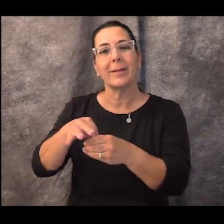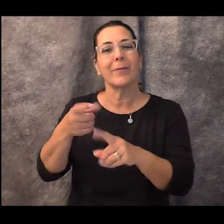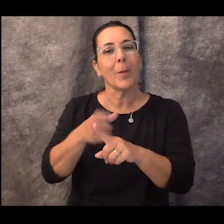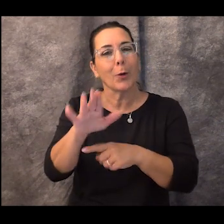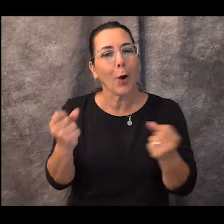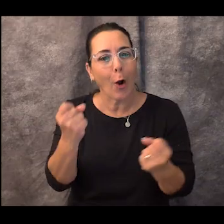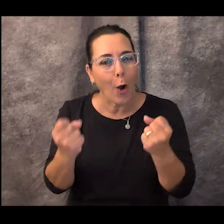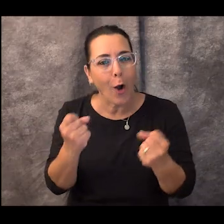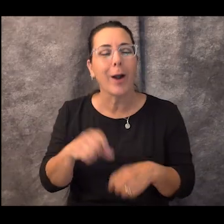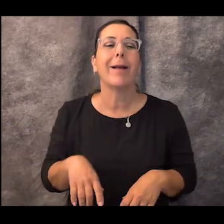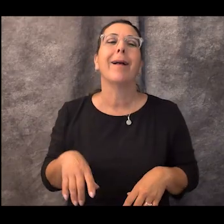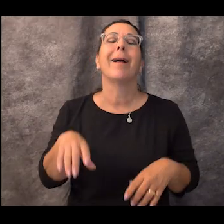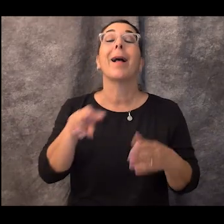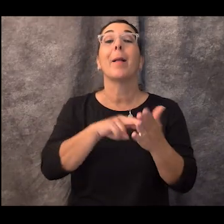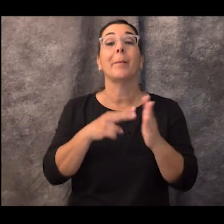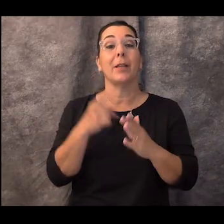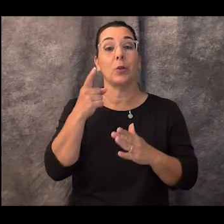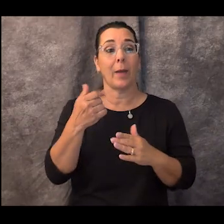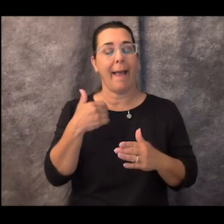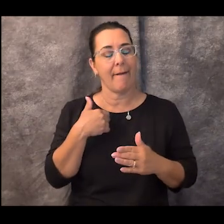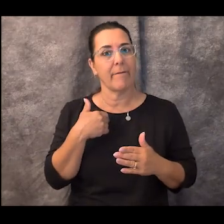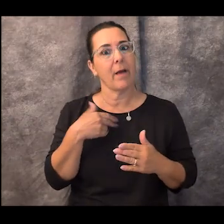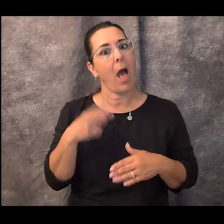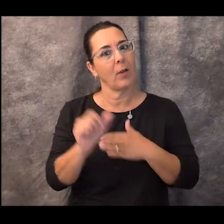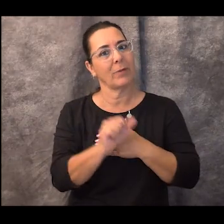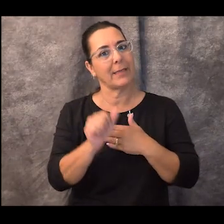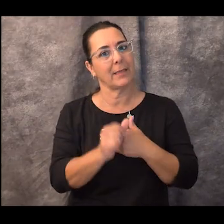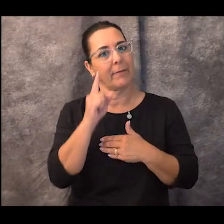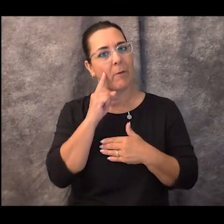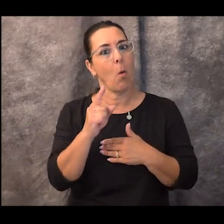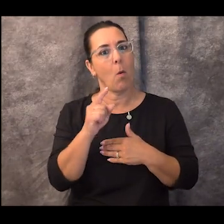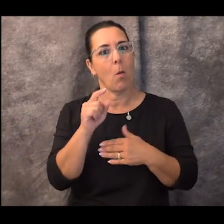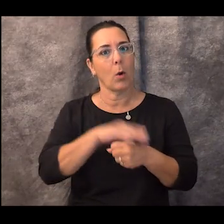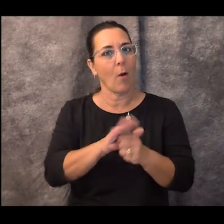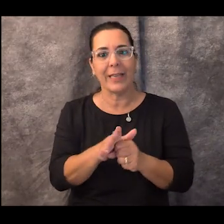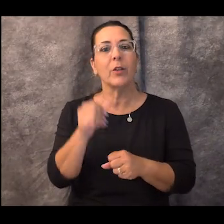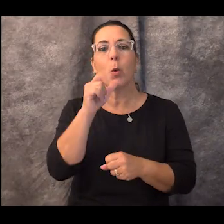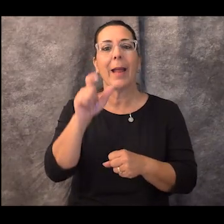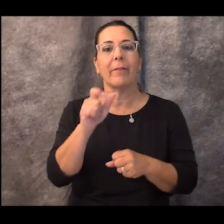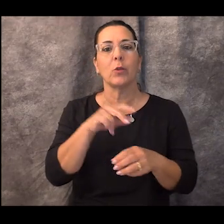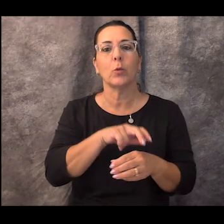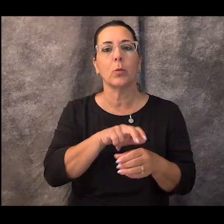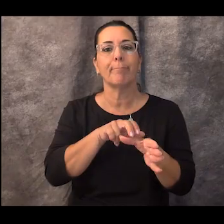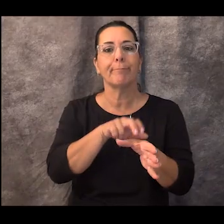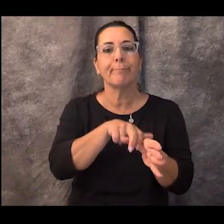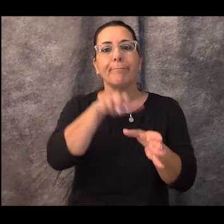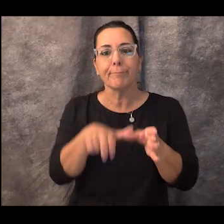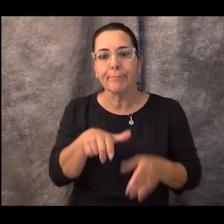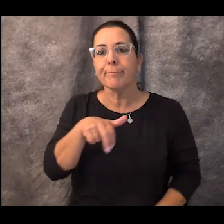so that if you are high risk for COVID, you didn't have to go inside. You could stay in your vehicle with your mask on, right? They'll come out to you.